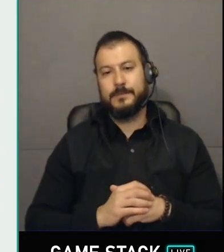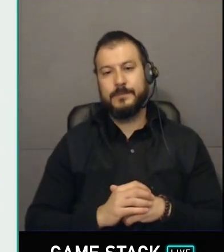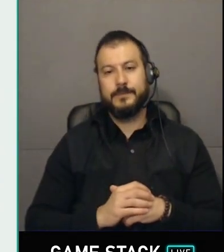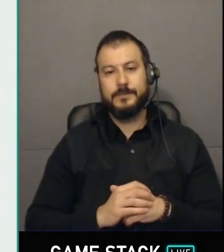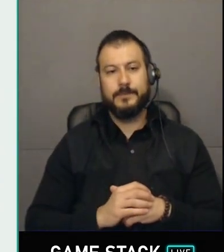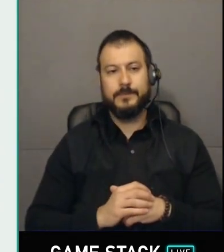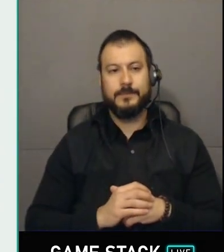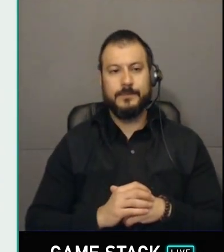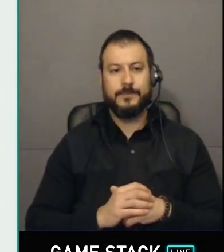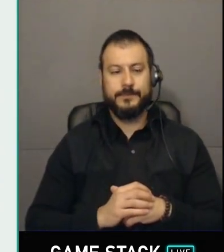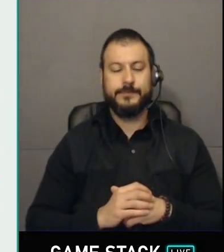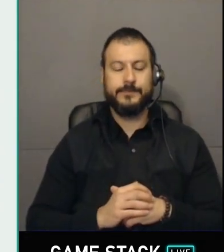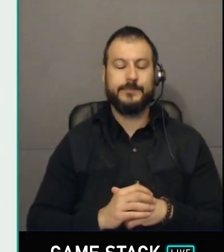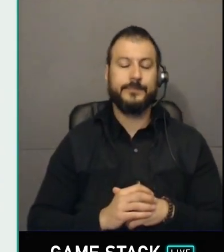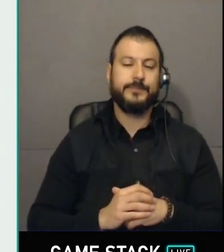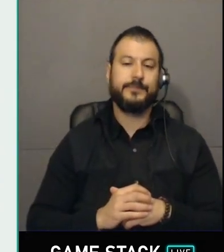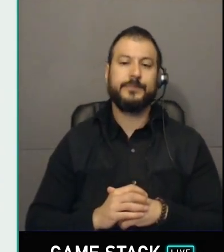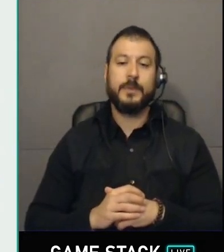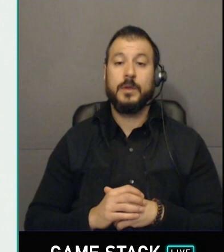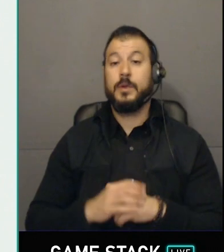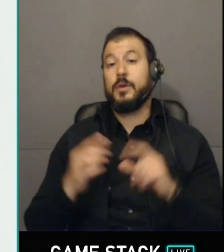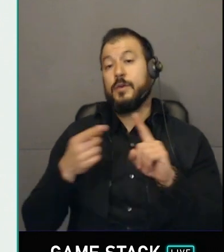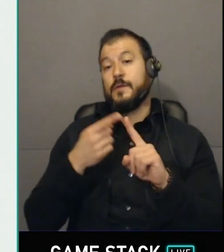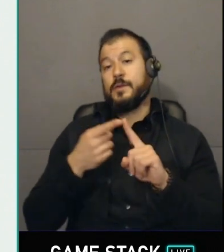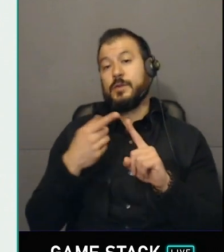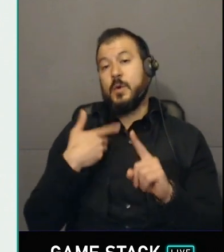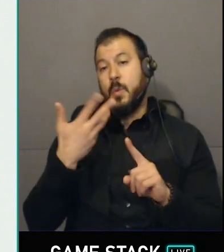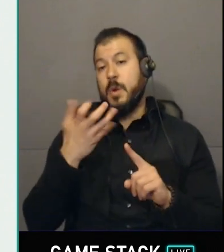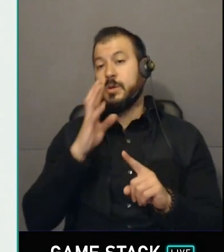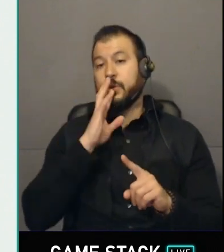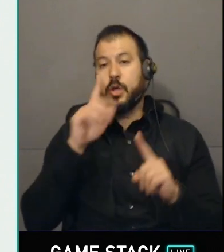First I'd like to talk about acoustics.